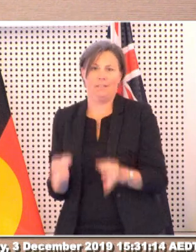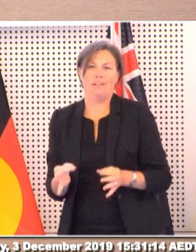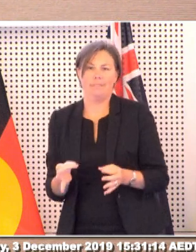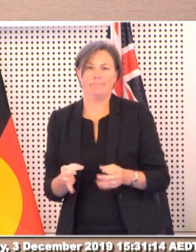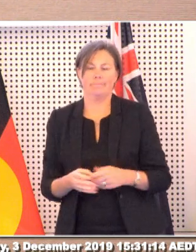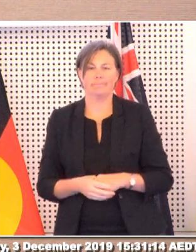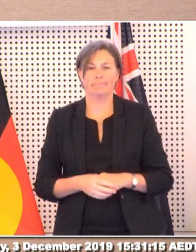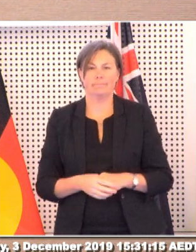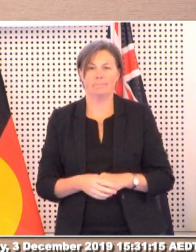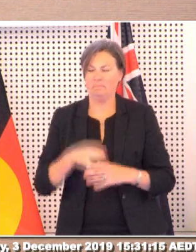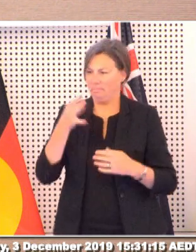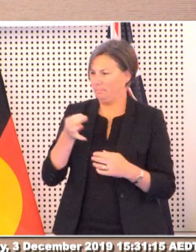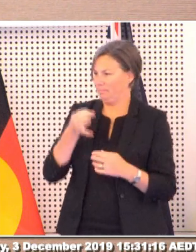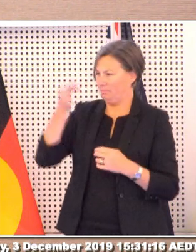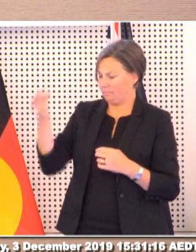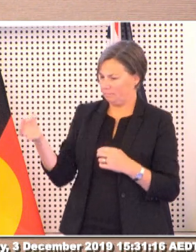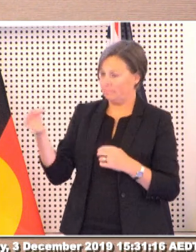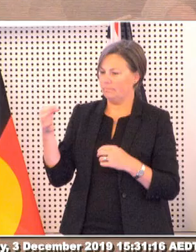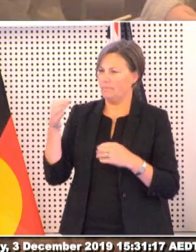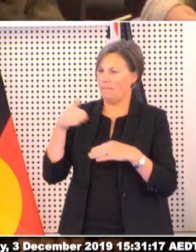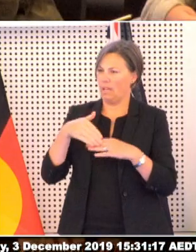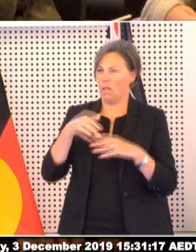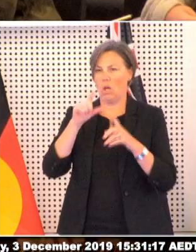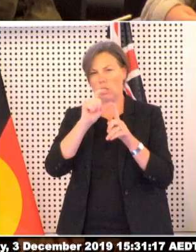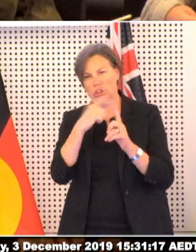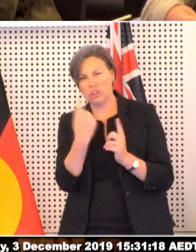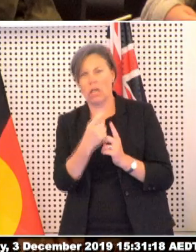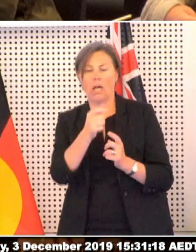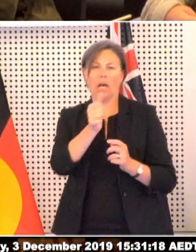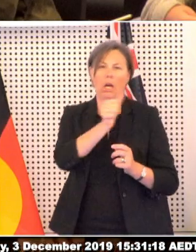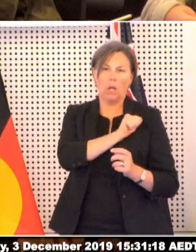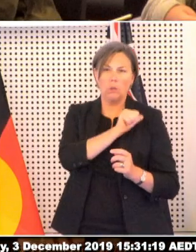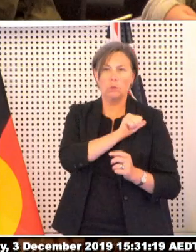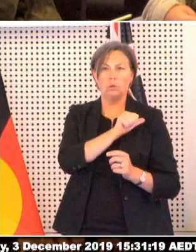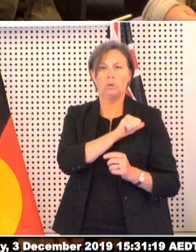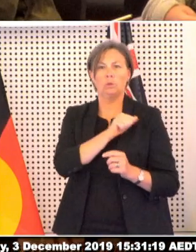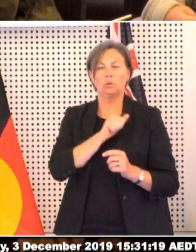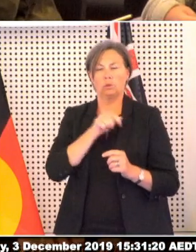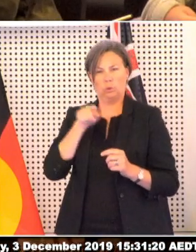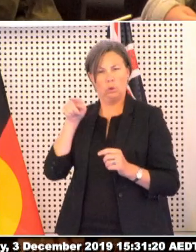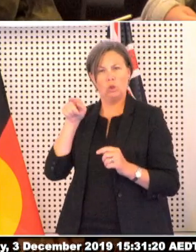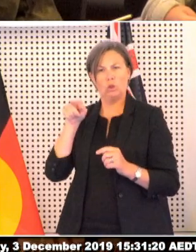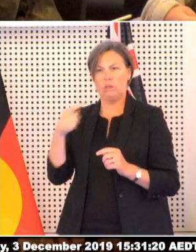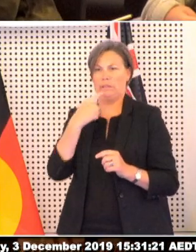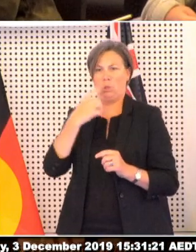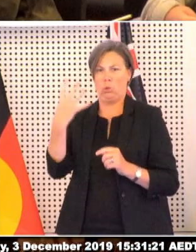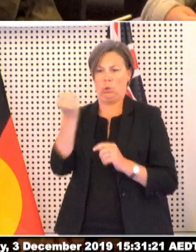In relation to the culture issues, you said that culture was the responsibility – or comes from the board.